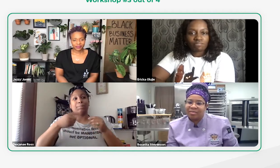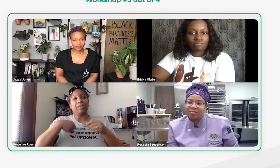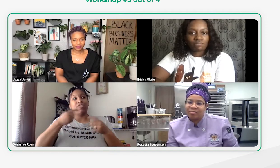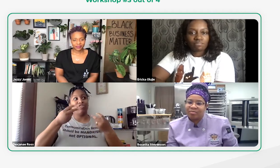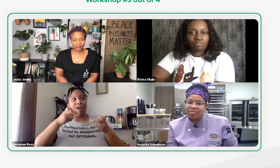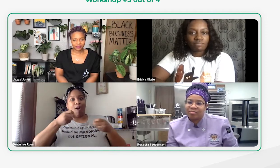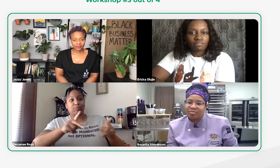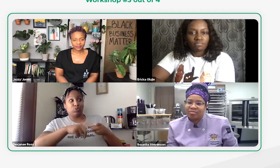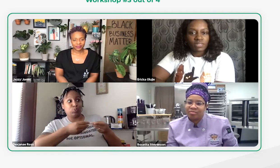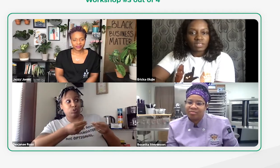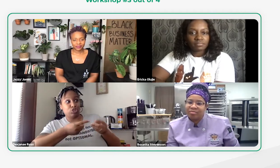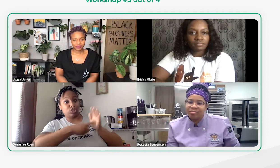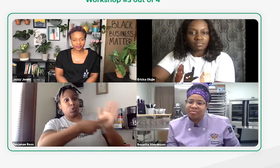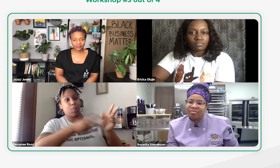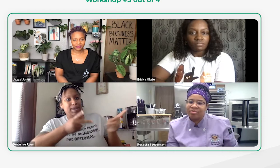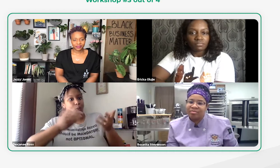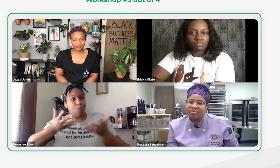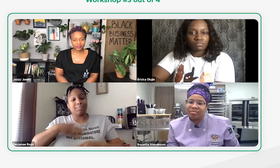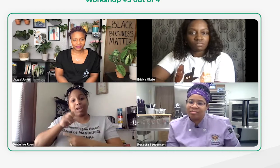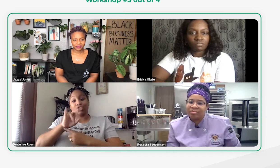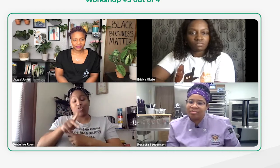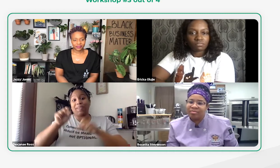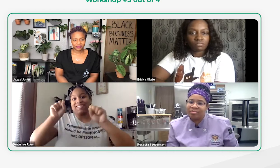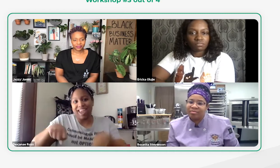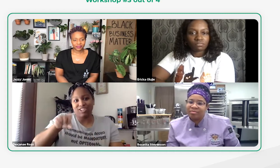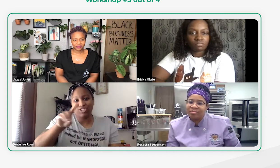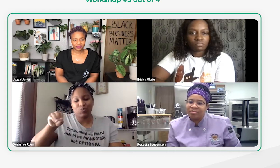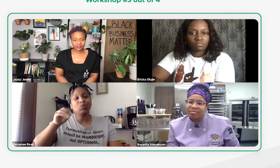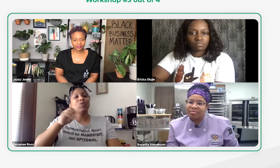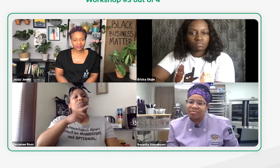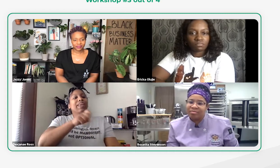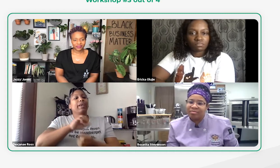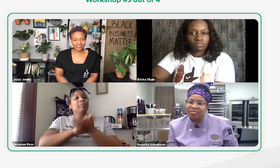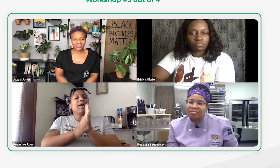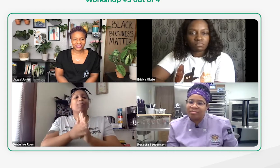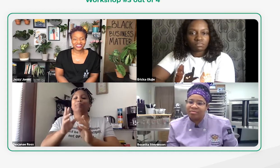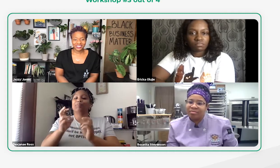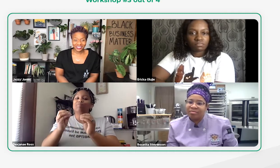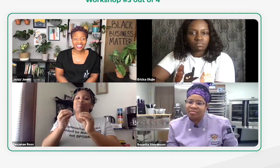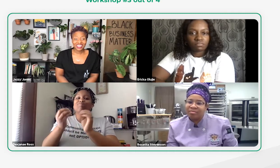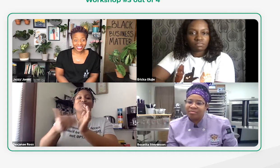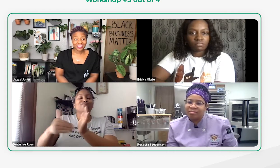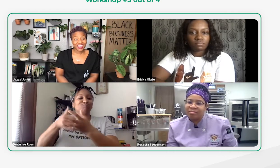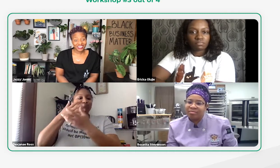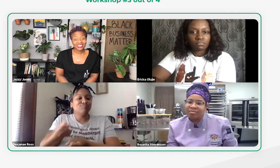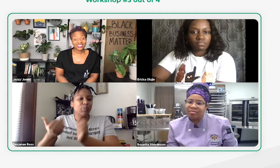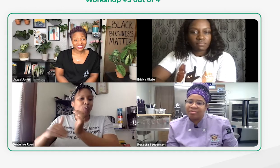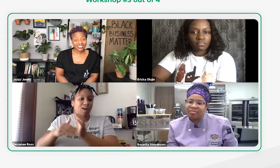at that time was giving me the opportunity to show people what people can do for them. They were